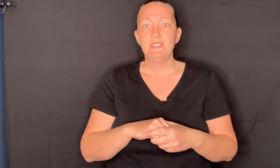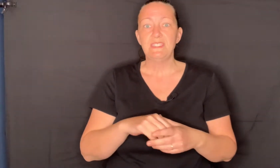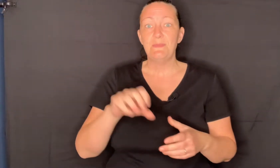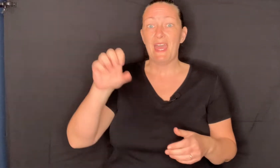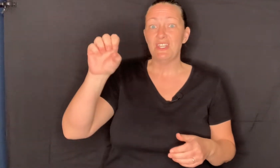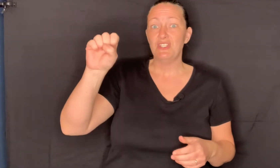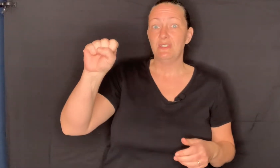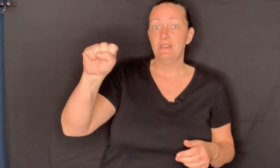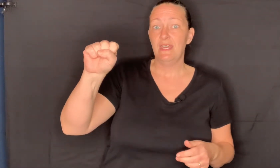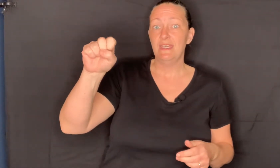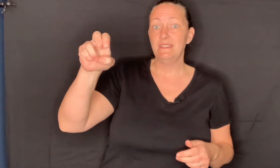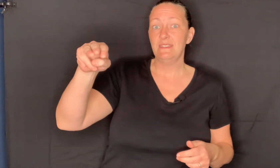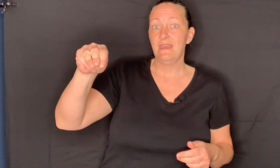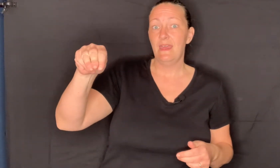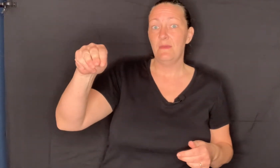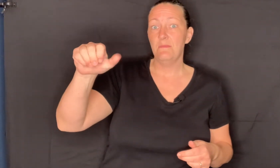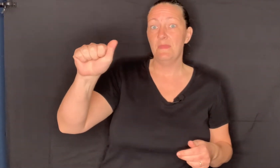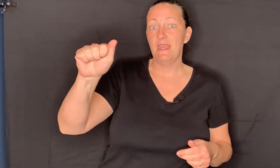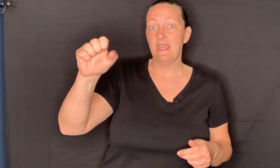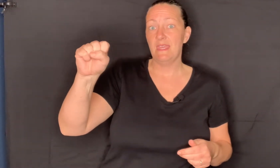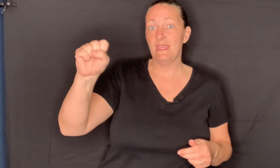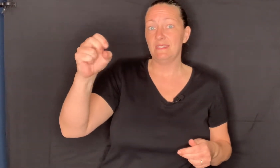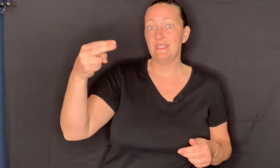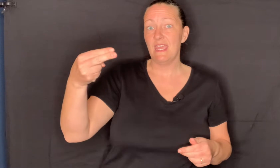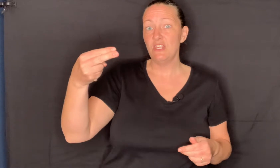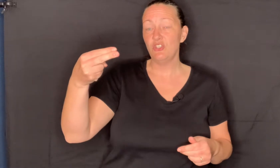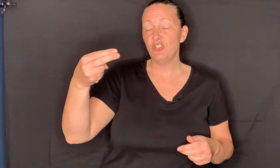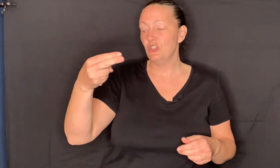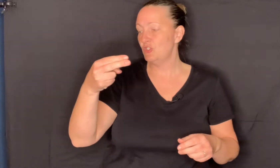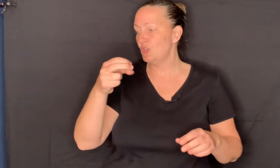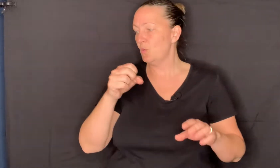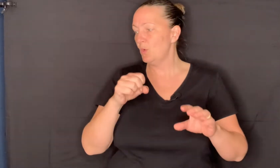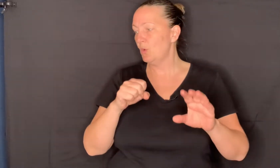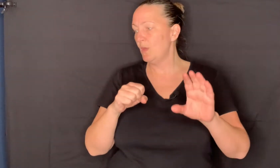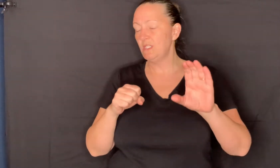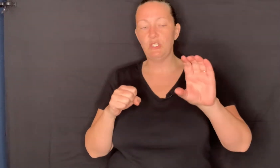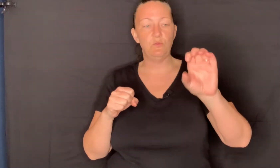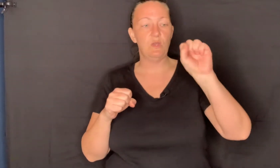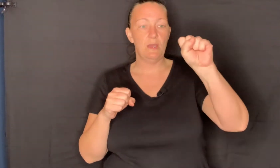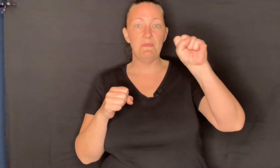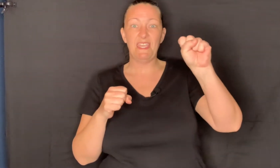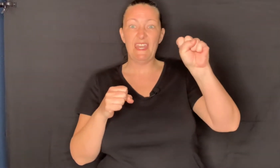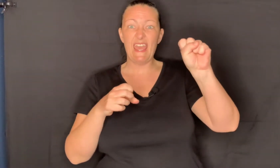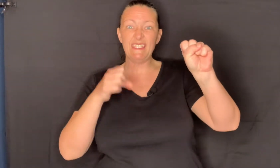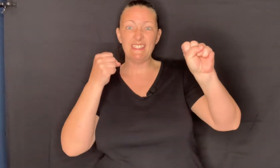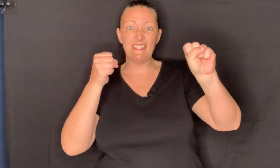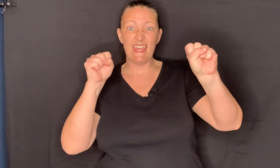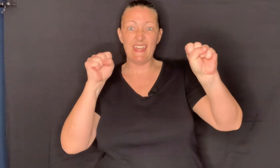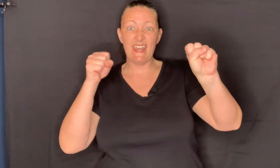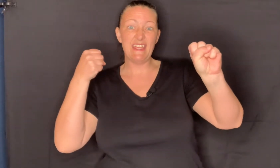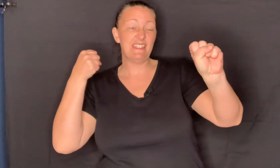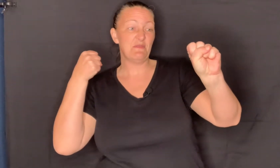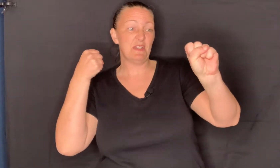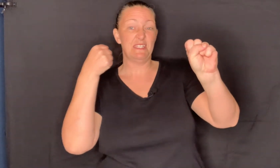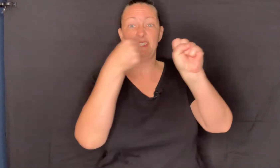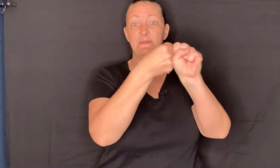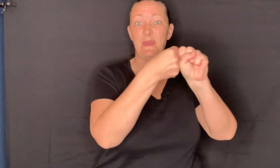Smash so we are going to make an S and an S and we are going to smash.